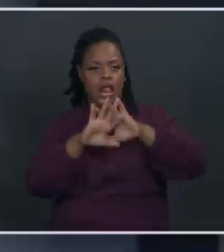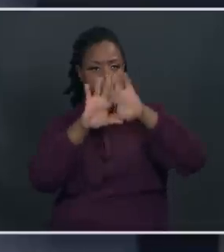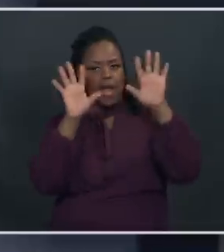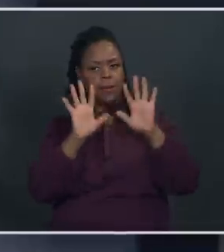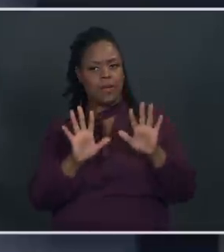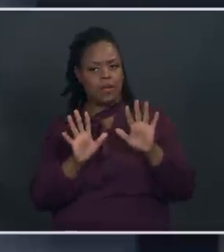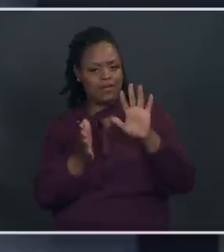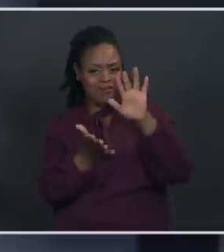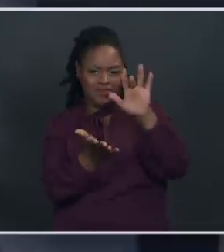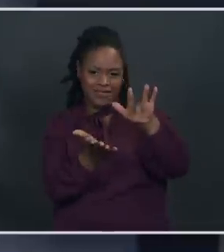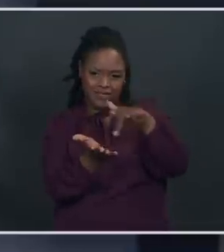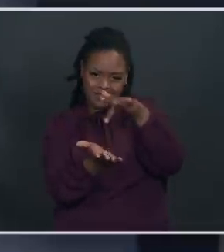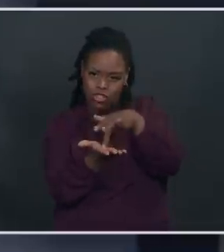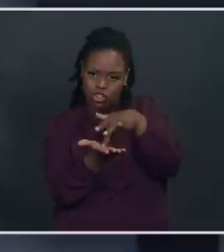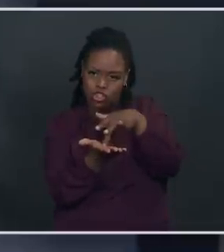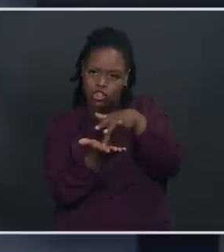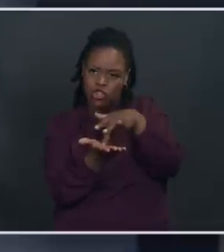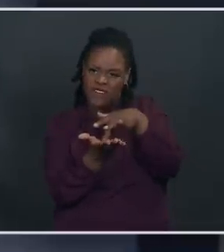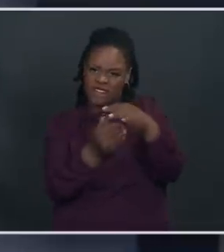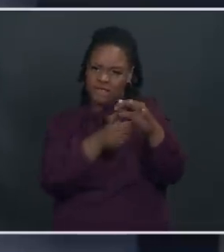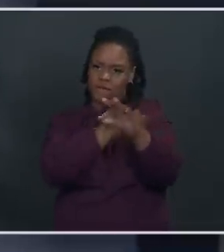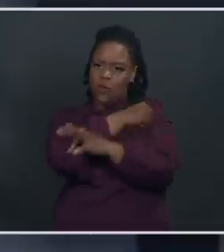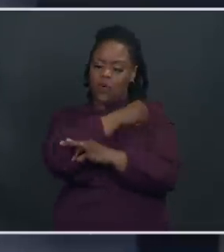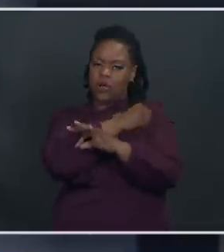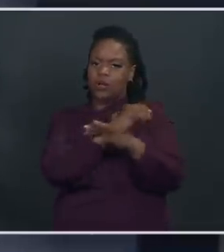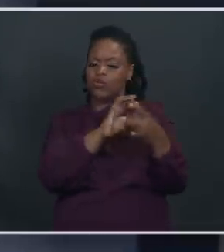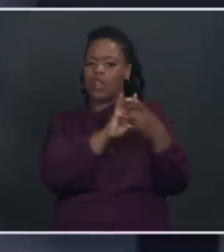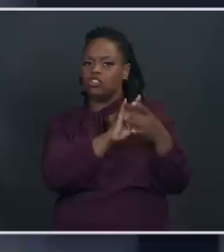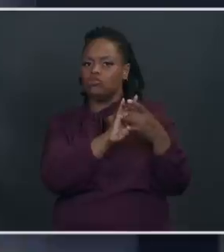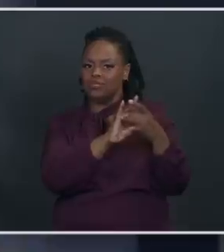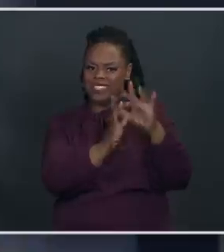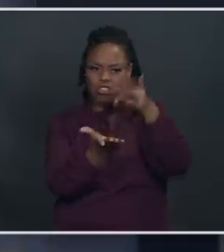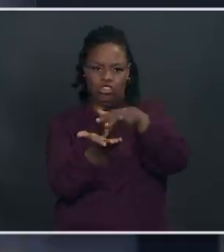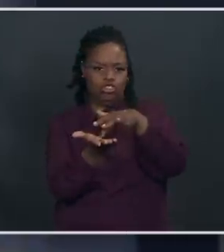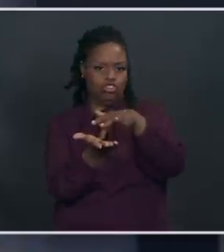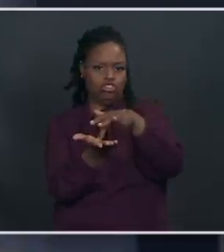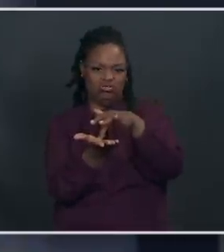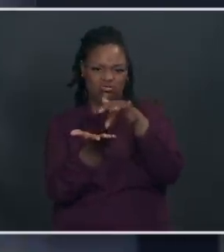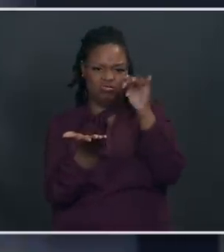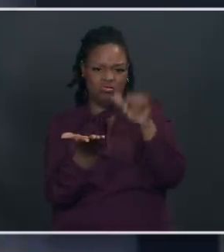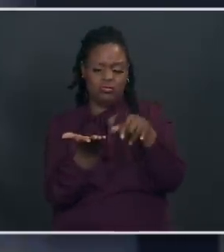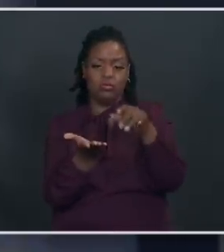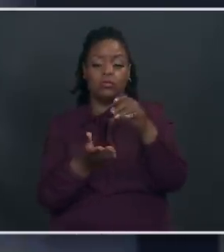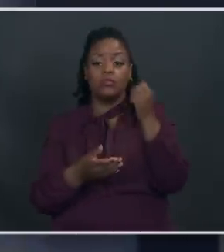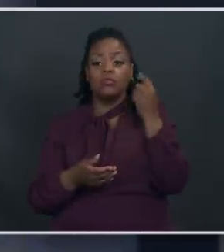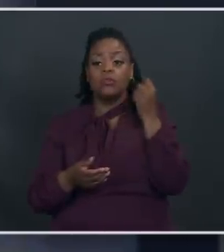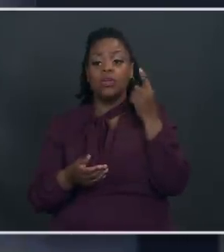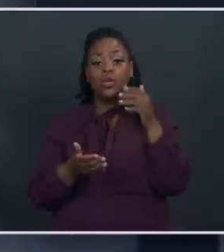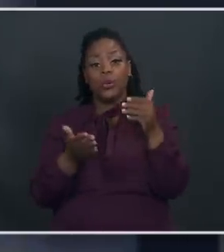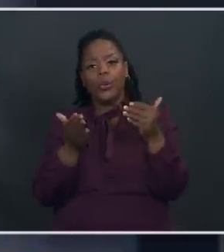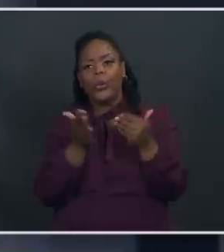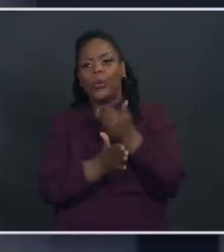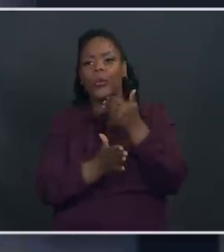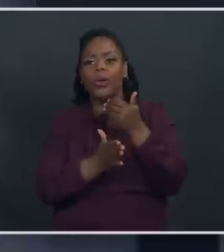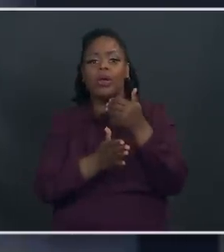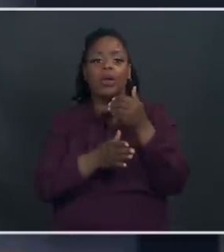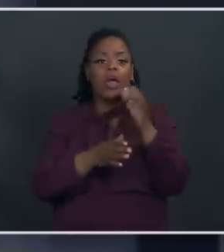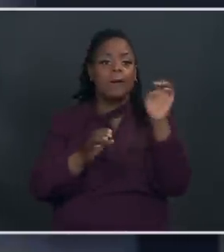to diplomacy, and to national security preparedness. It creates new platforms to coordinate climate action